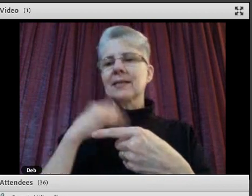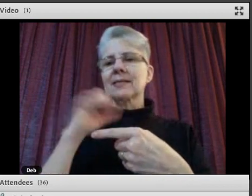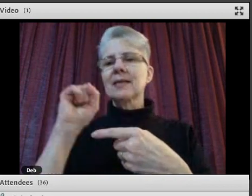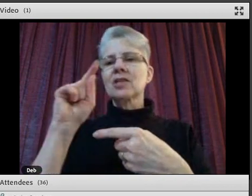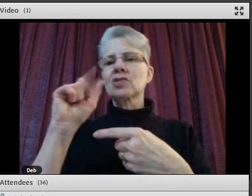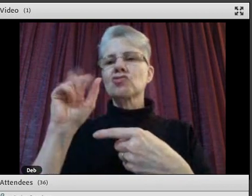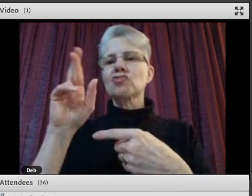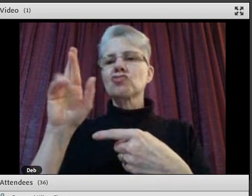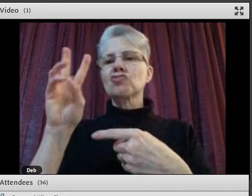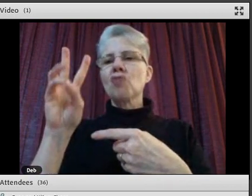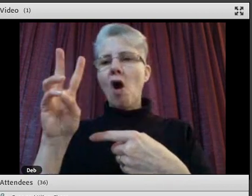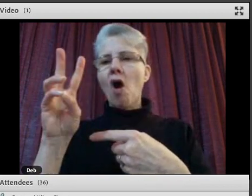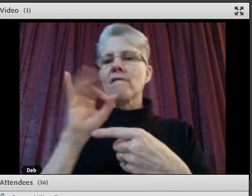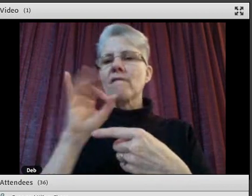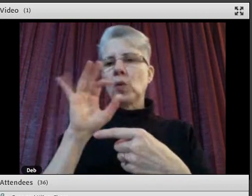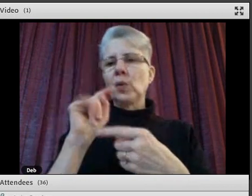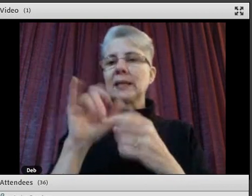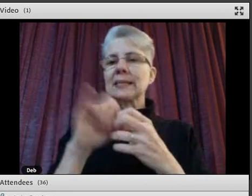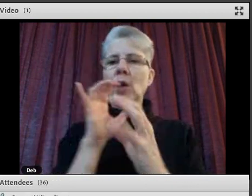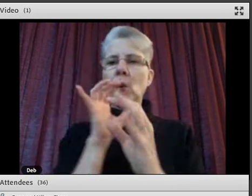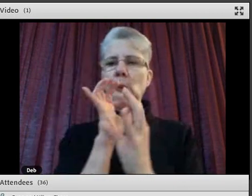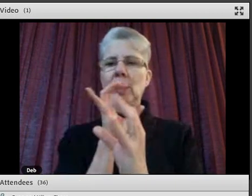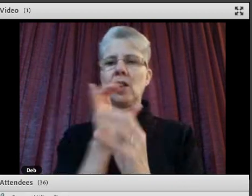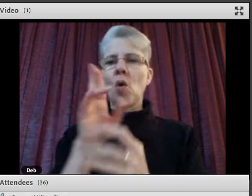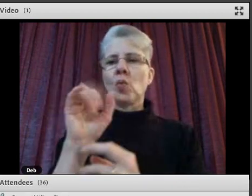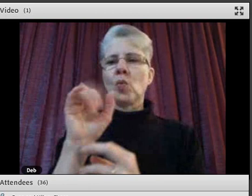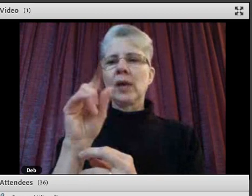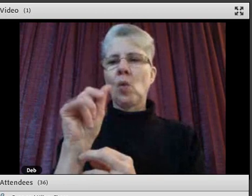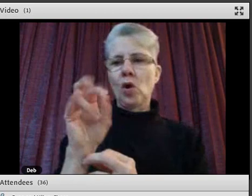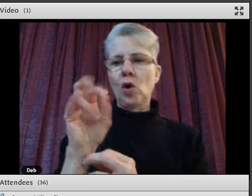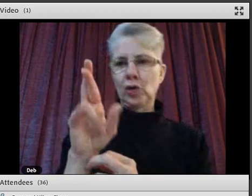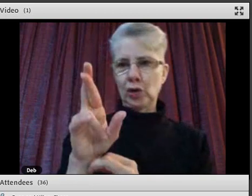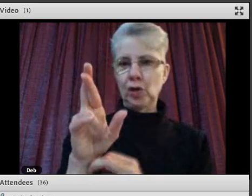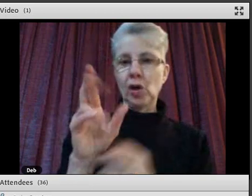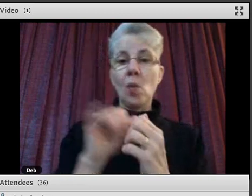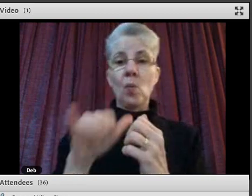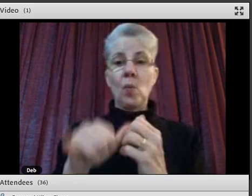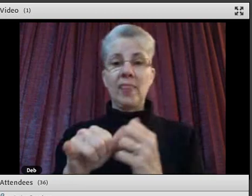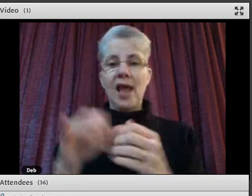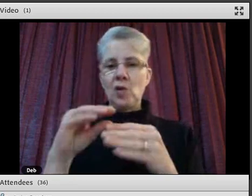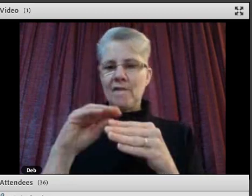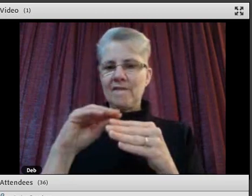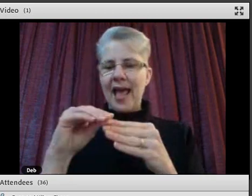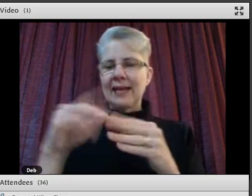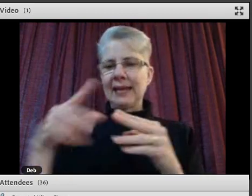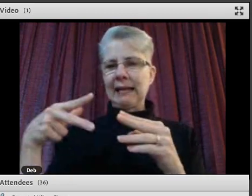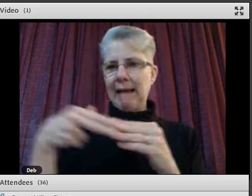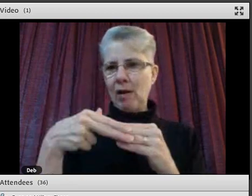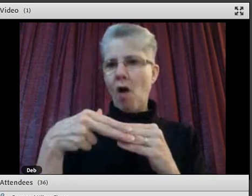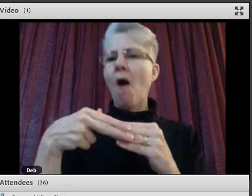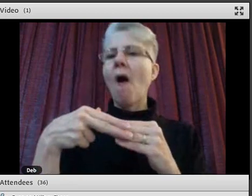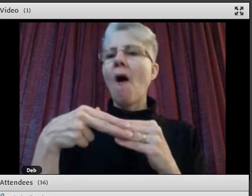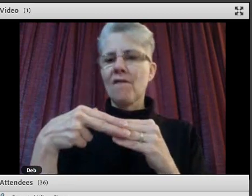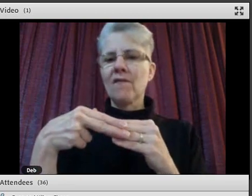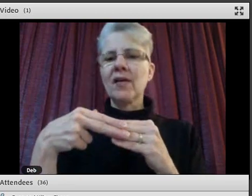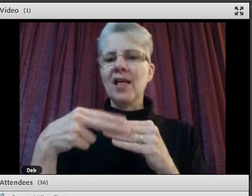It's kind of like a recorder. And with this one, you just kind of flatten it. You cut off the edges.